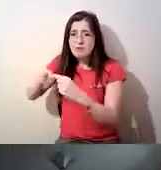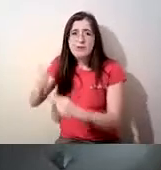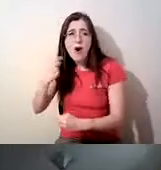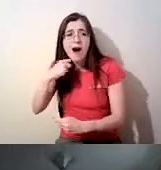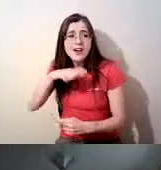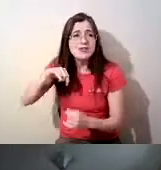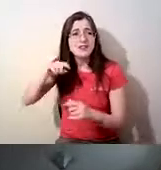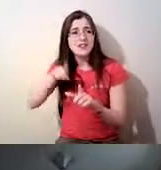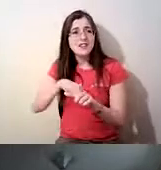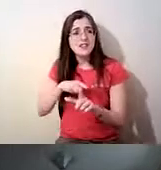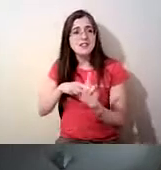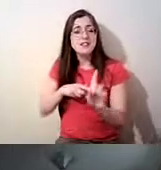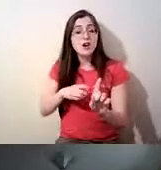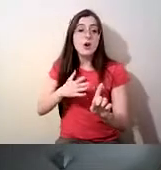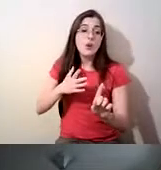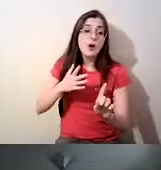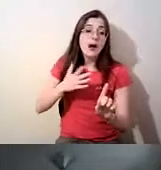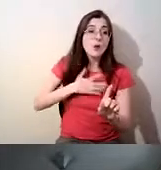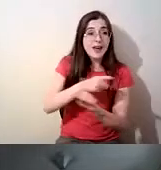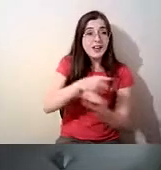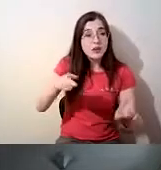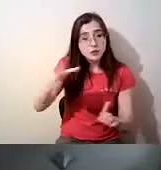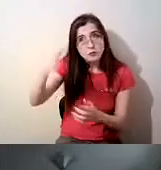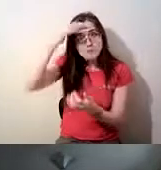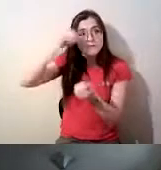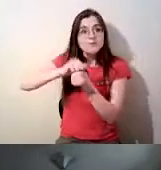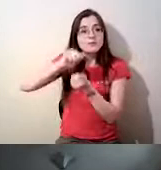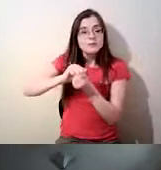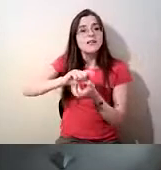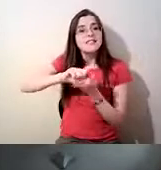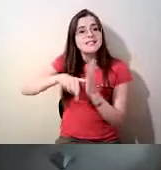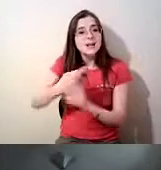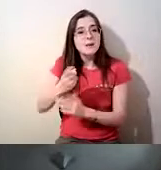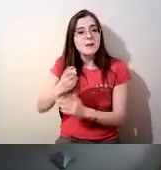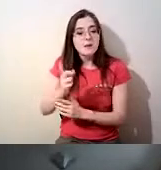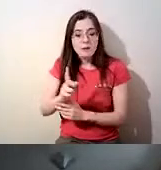would like people to take away from it is that disabled people need to be at the front line